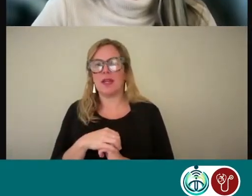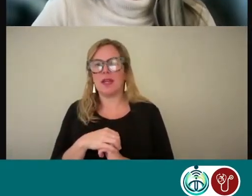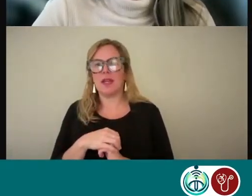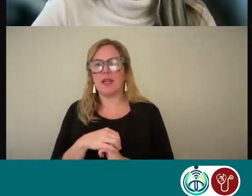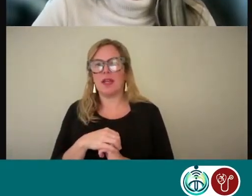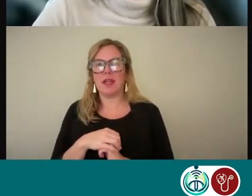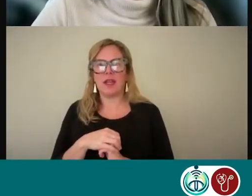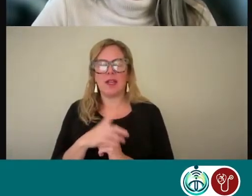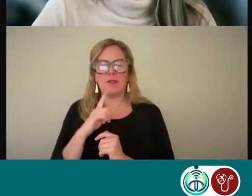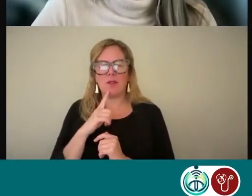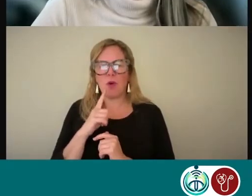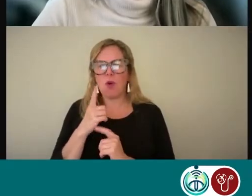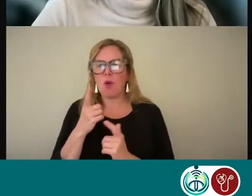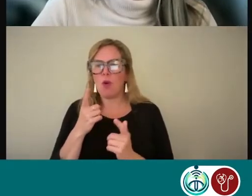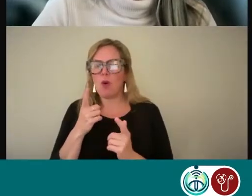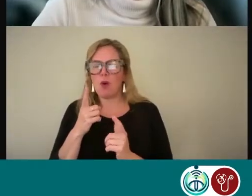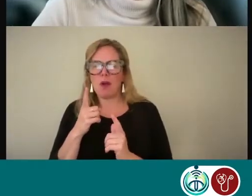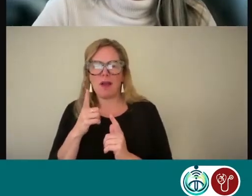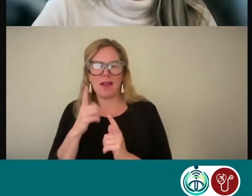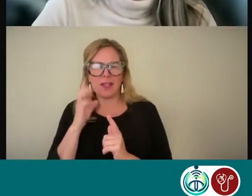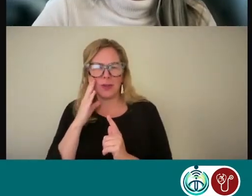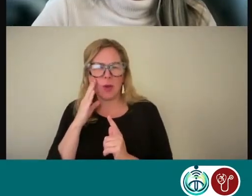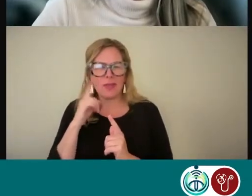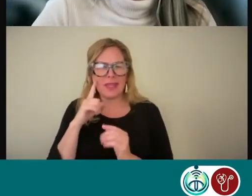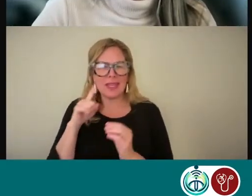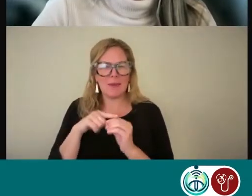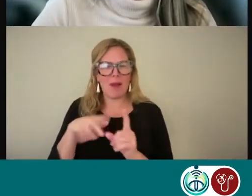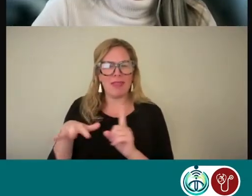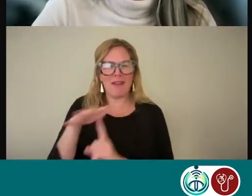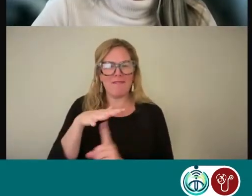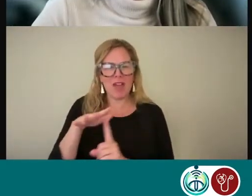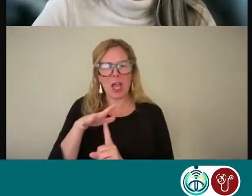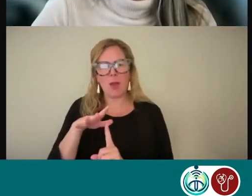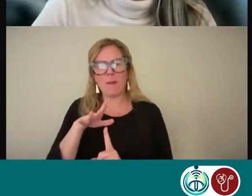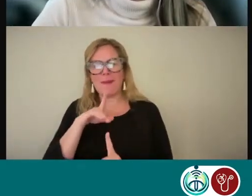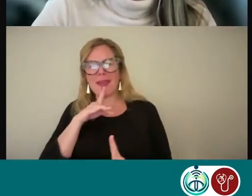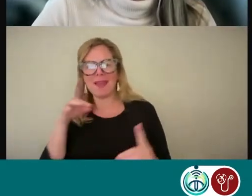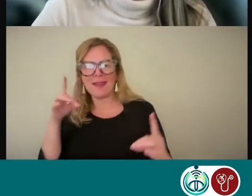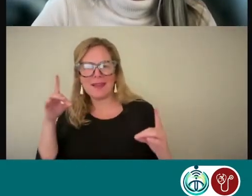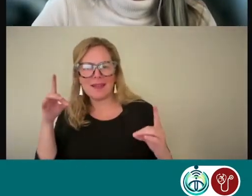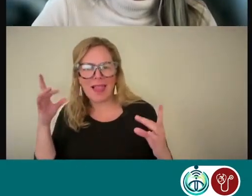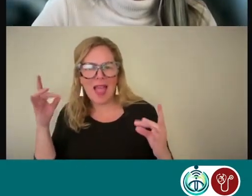uncomfortable furniture smells, migraines. So thank you for that comment. With that,